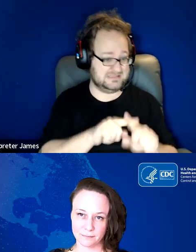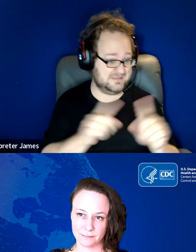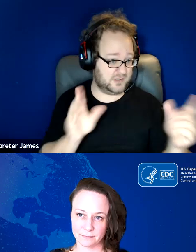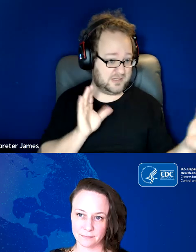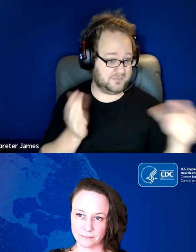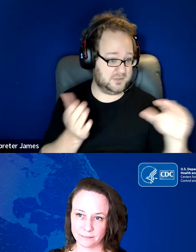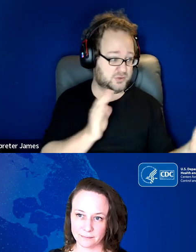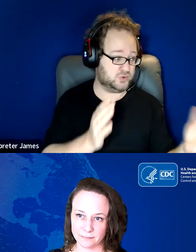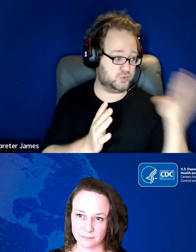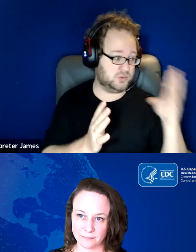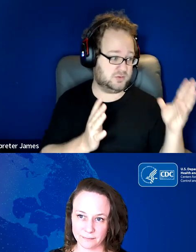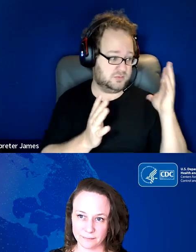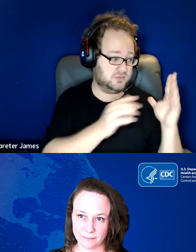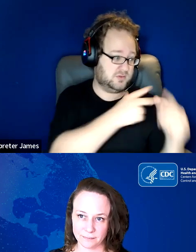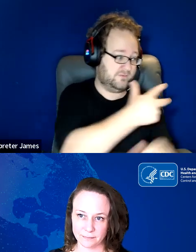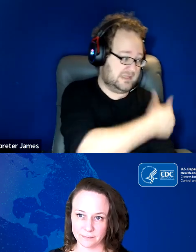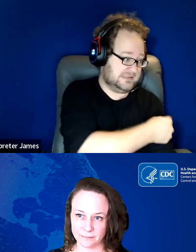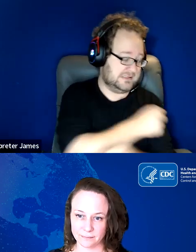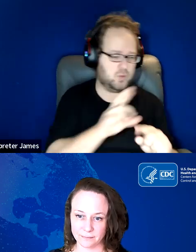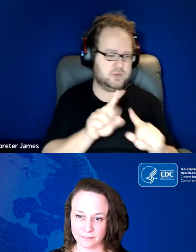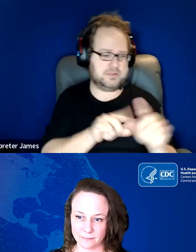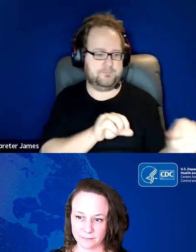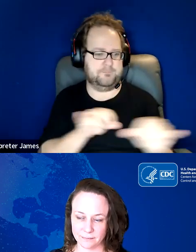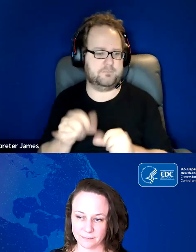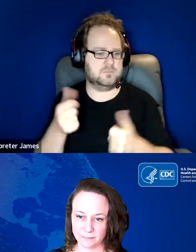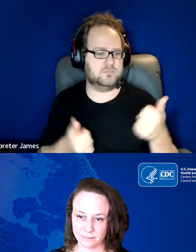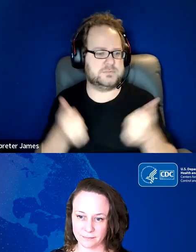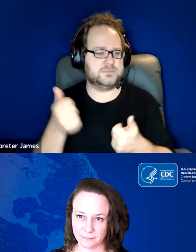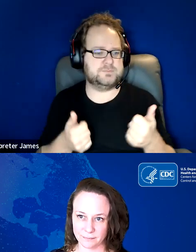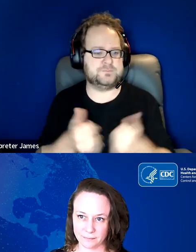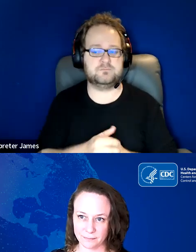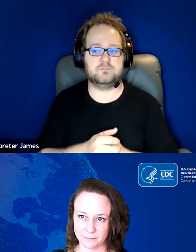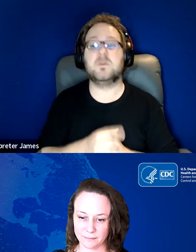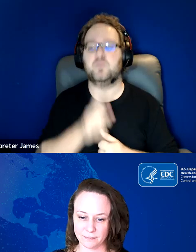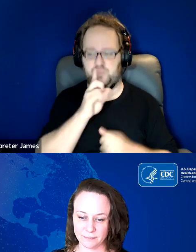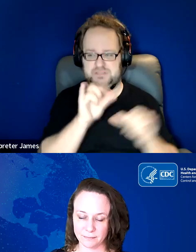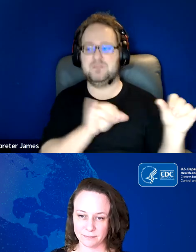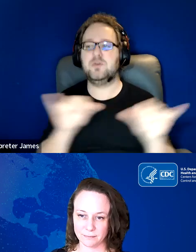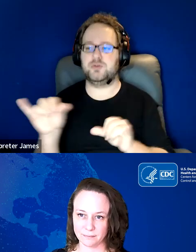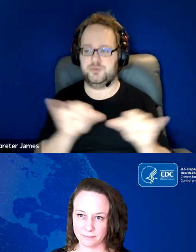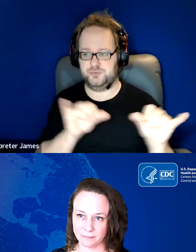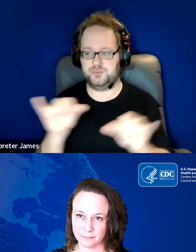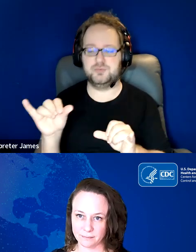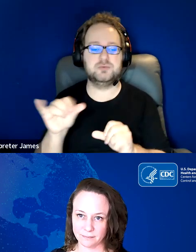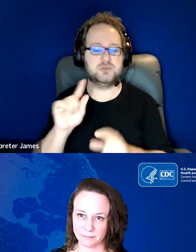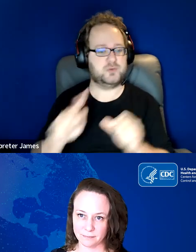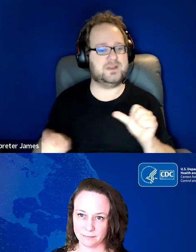» Dr. Cohn: The side effects from these vaccines are actually very similar to the initial vaccines given.